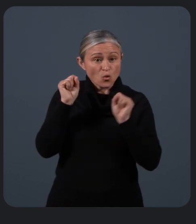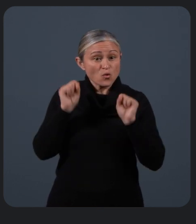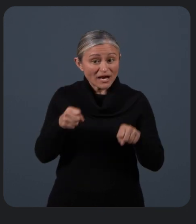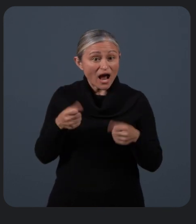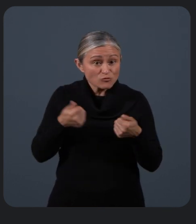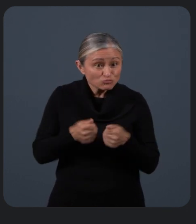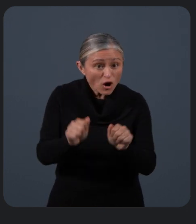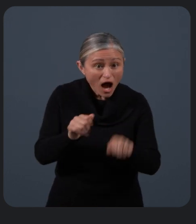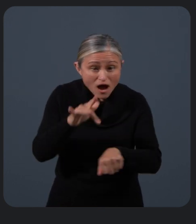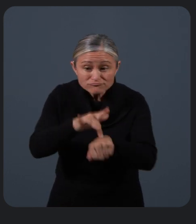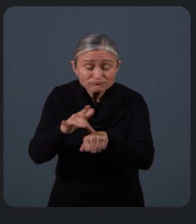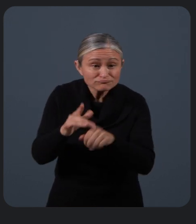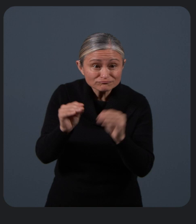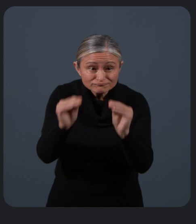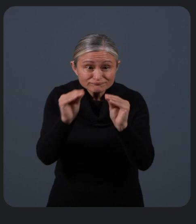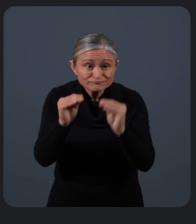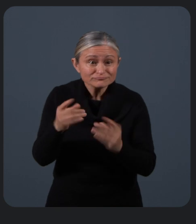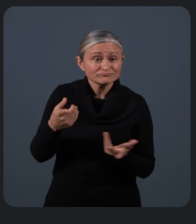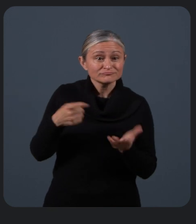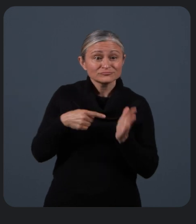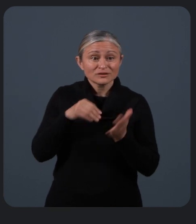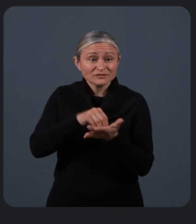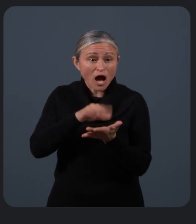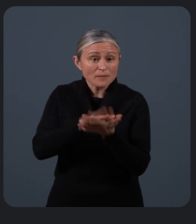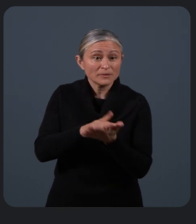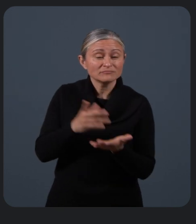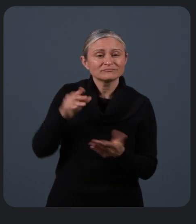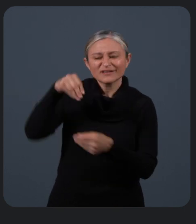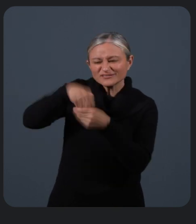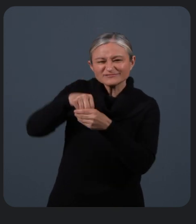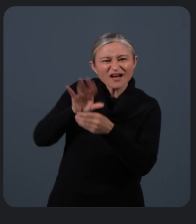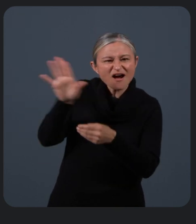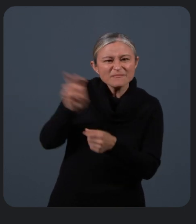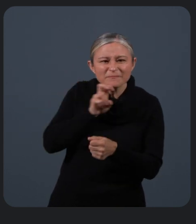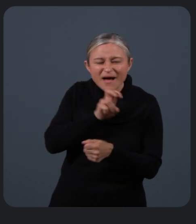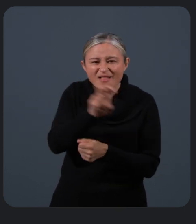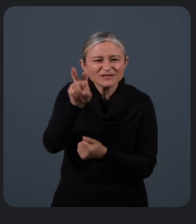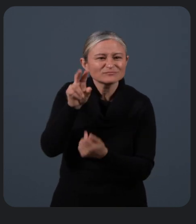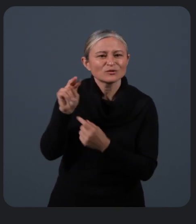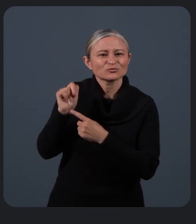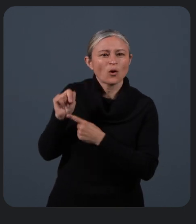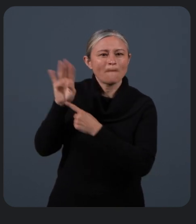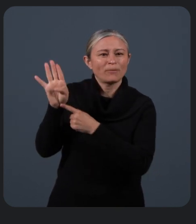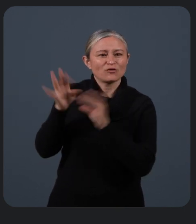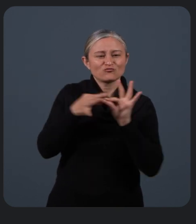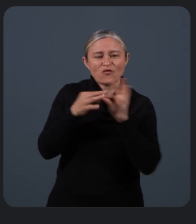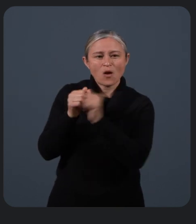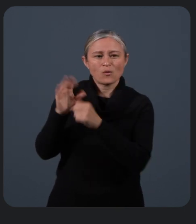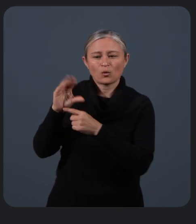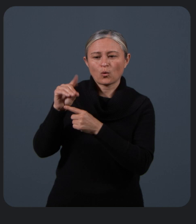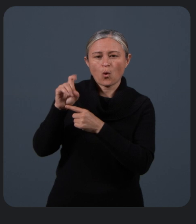to understand and match documentation inside Python notebooks with the related code blocks.